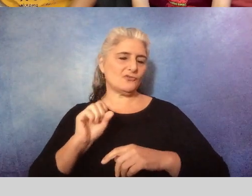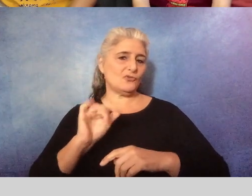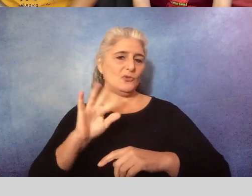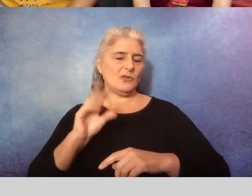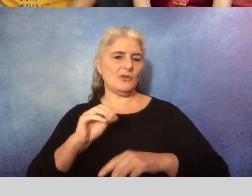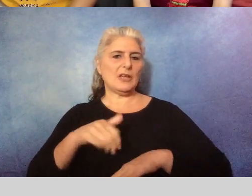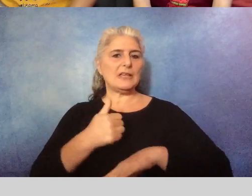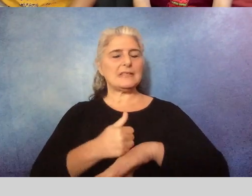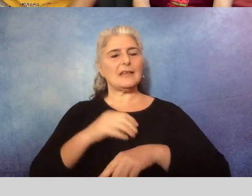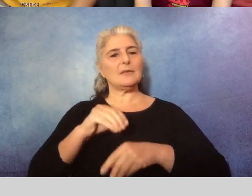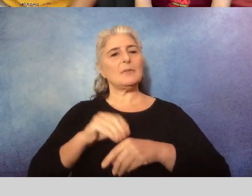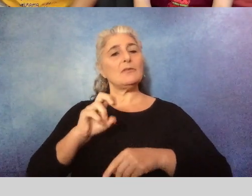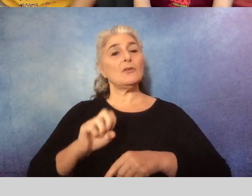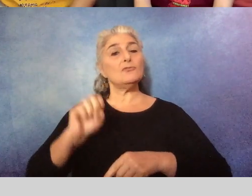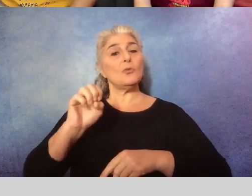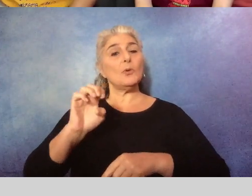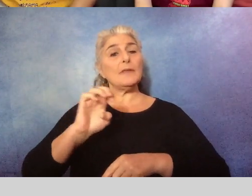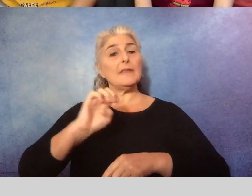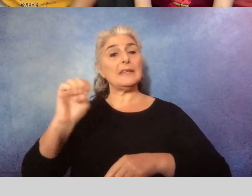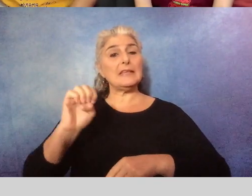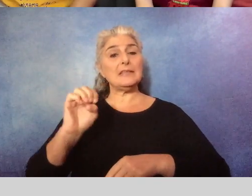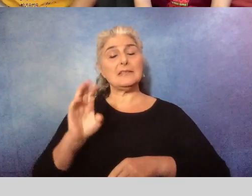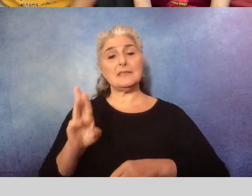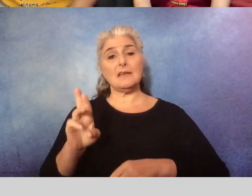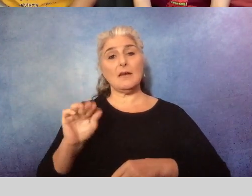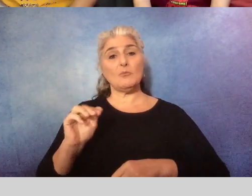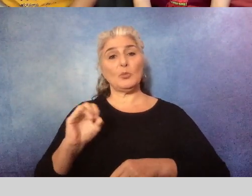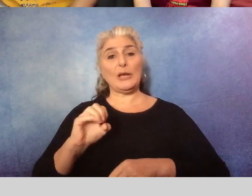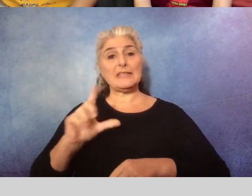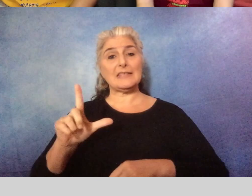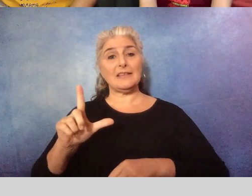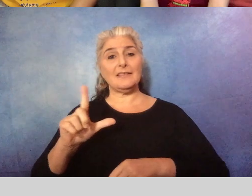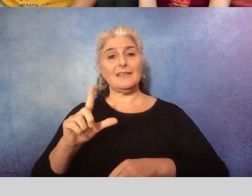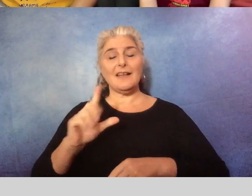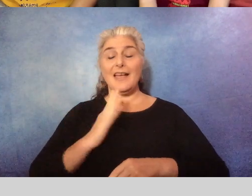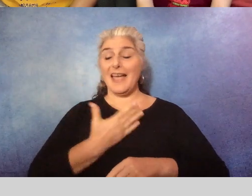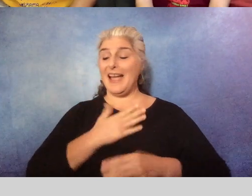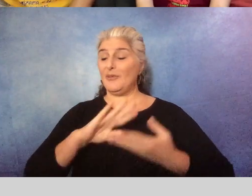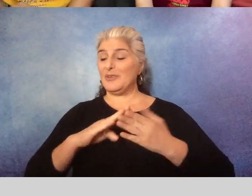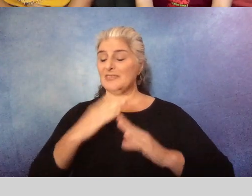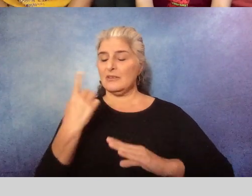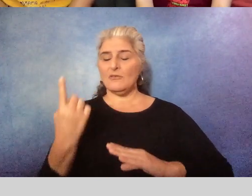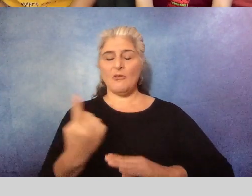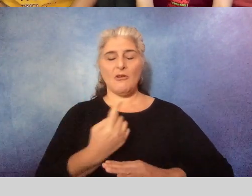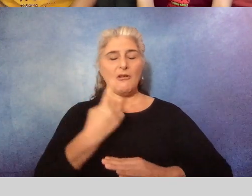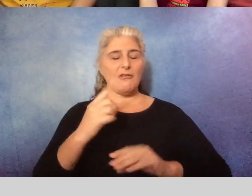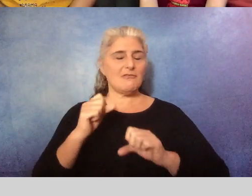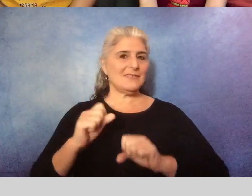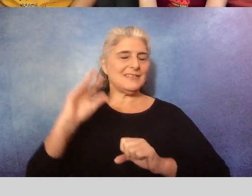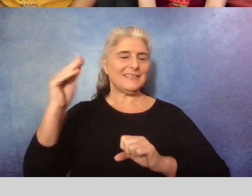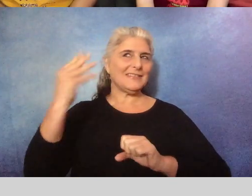from the Northeast of Brazil. And it's an always sunny city and very good,